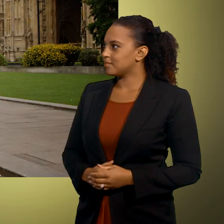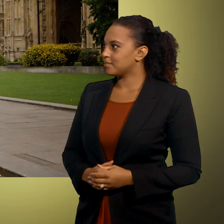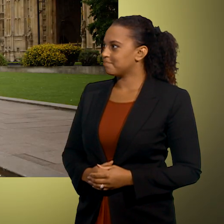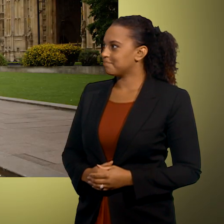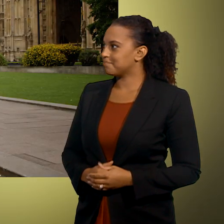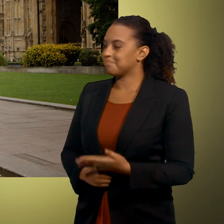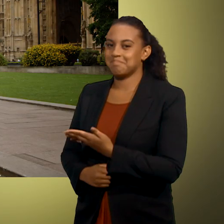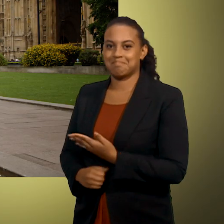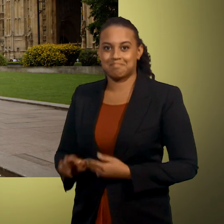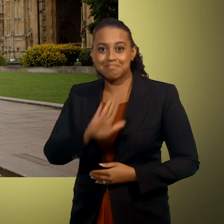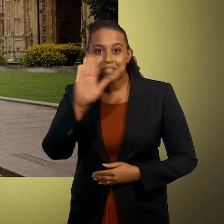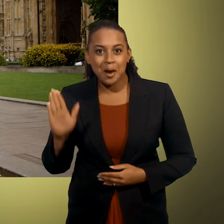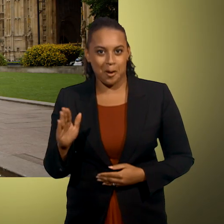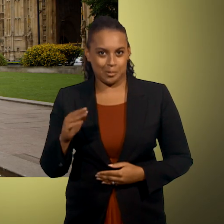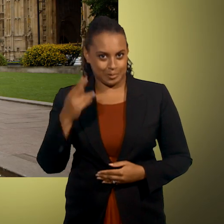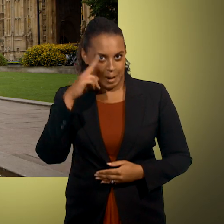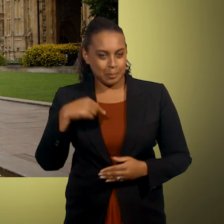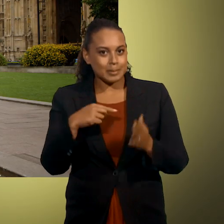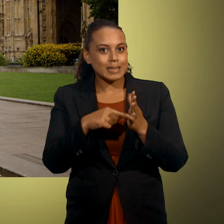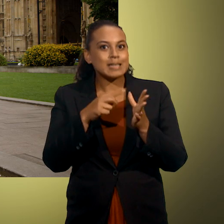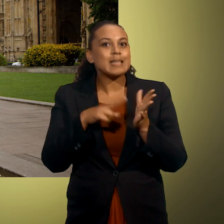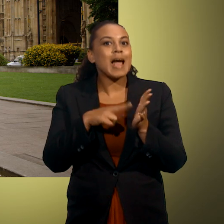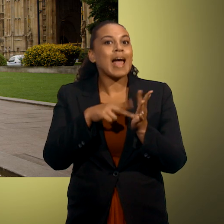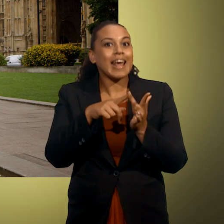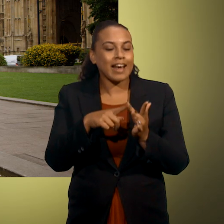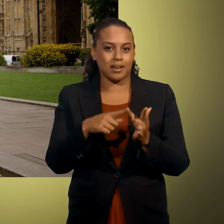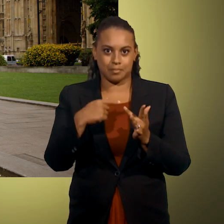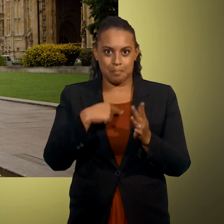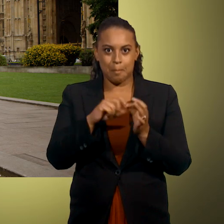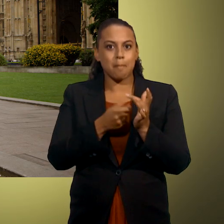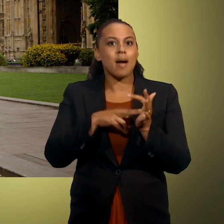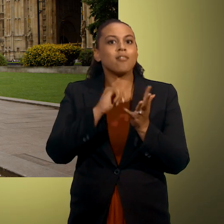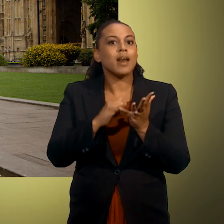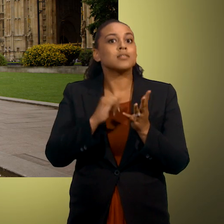Hello, I'm Tanni, Baroness Grey-Thompson and a cross-bench peer in The House of Lords.